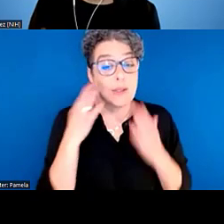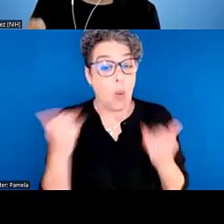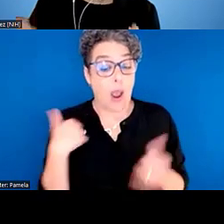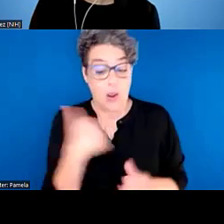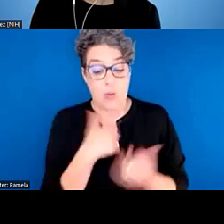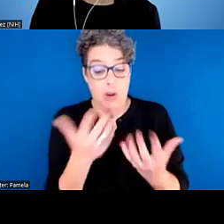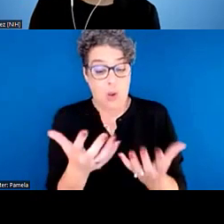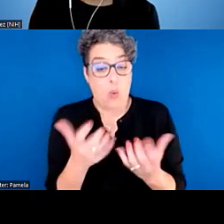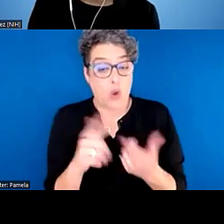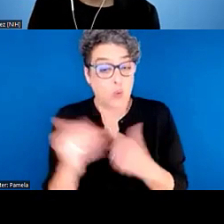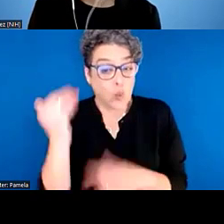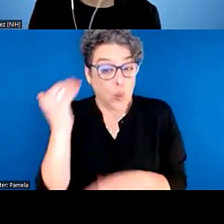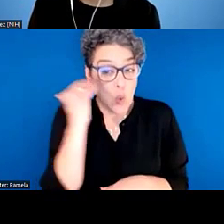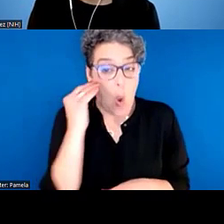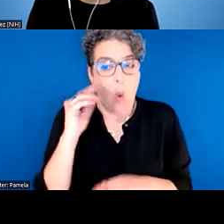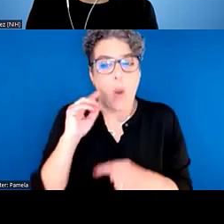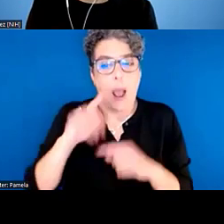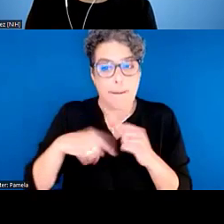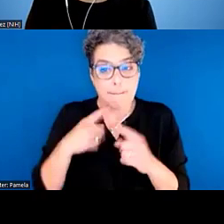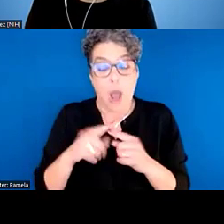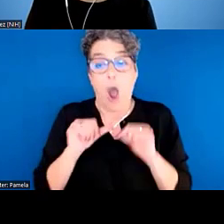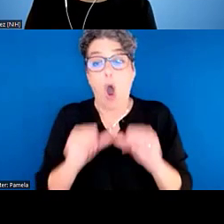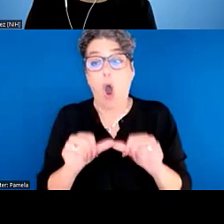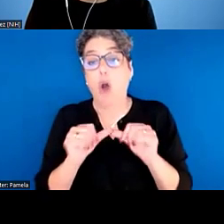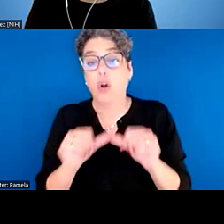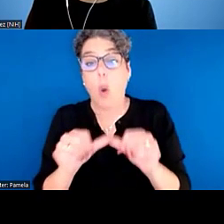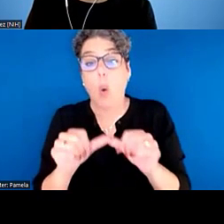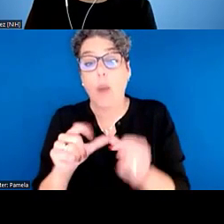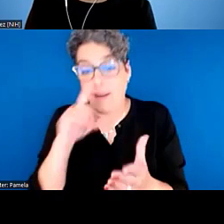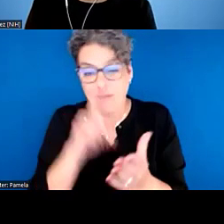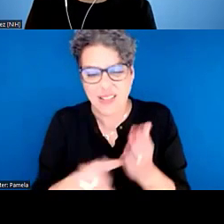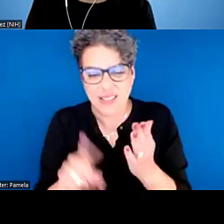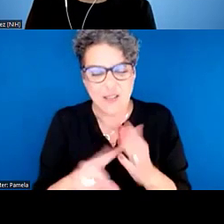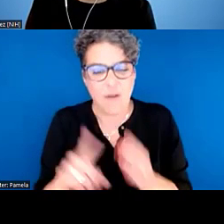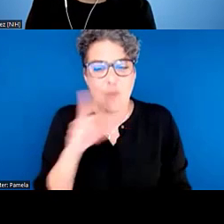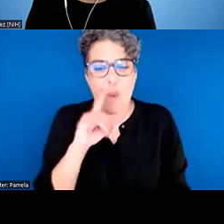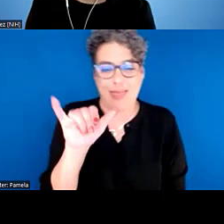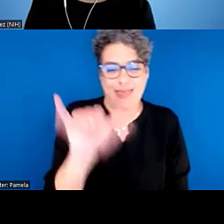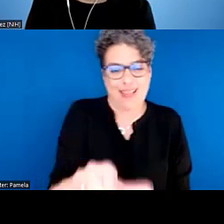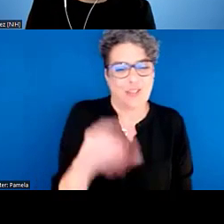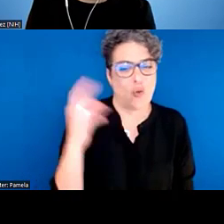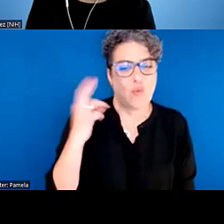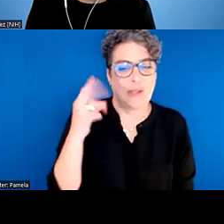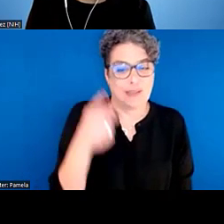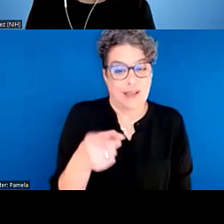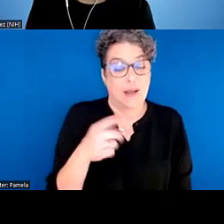one of the reasons is precisely this. If we find that you, the institution, relinquished a grant